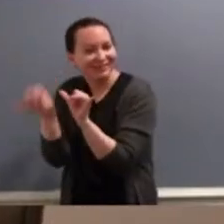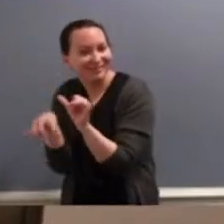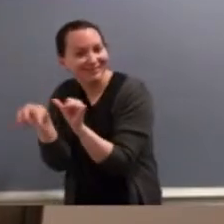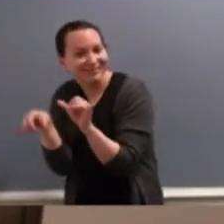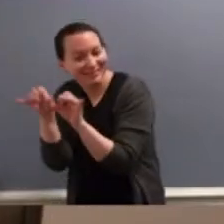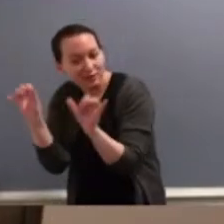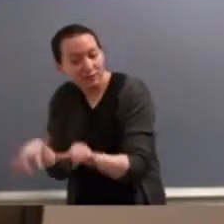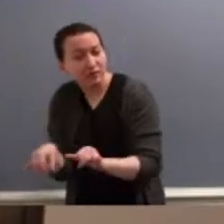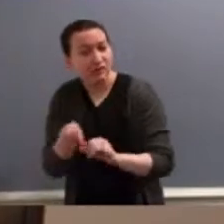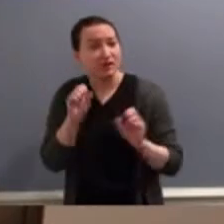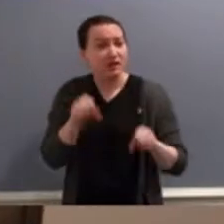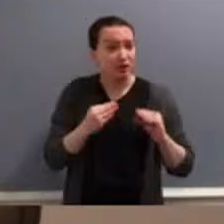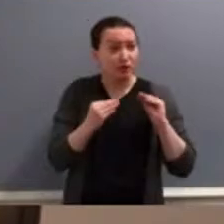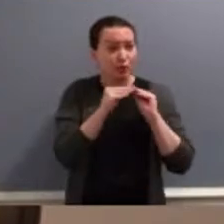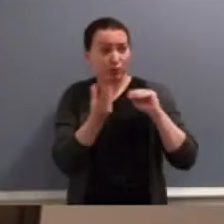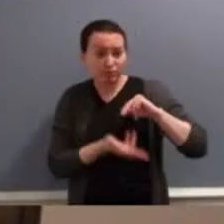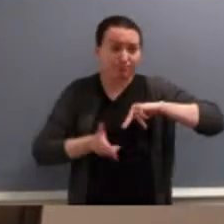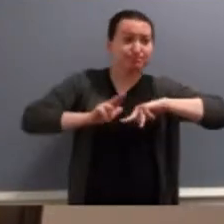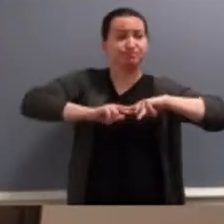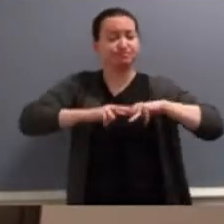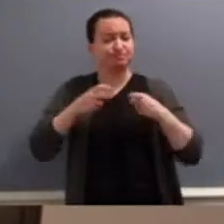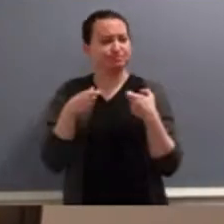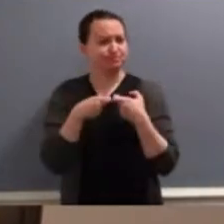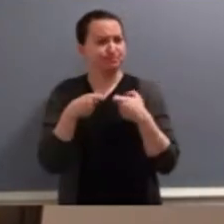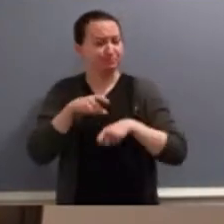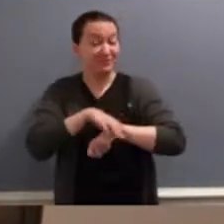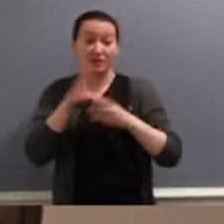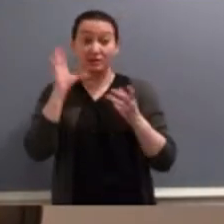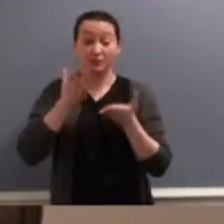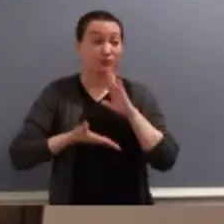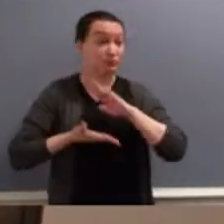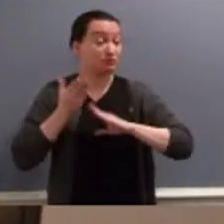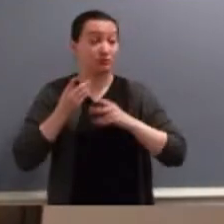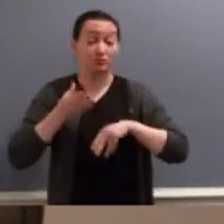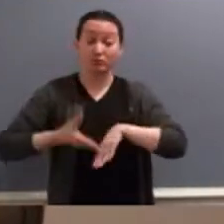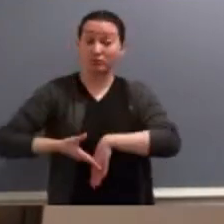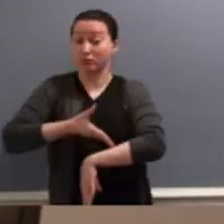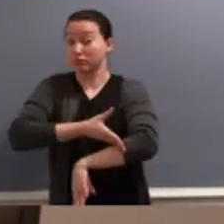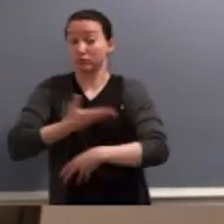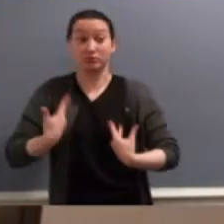if we could do more electronic monitoring and it worked we increased how many people